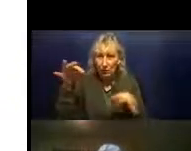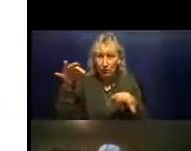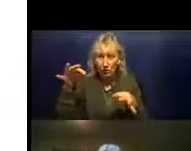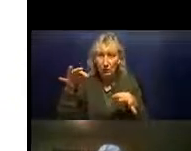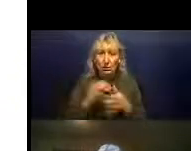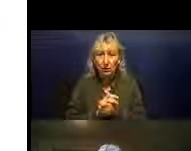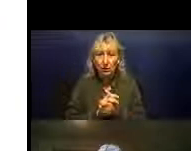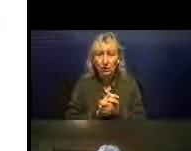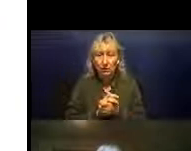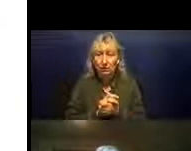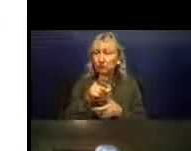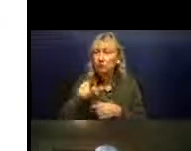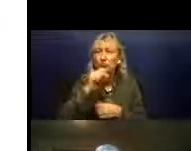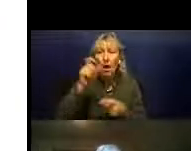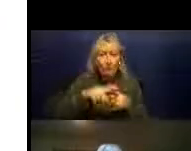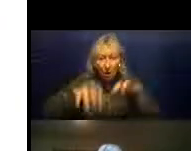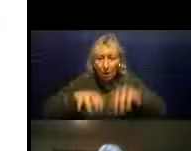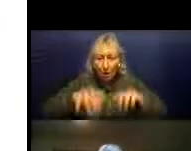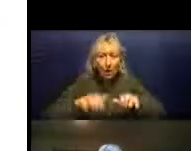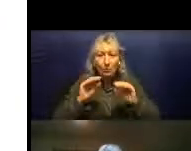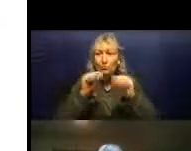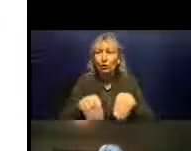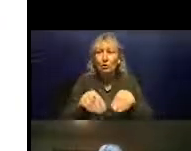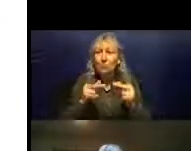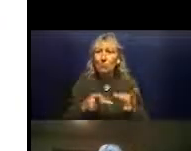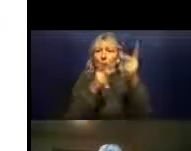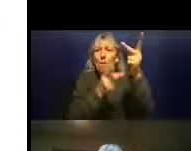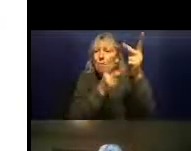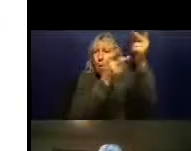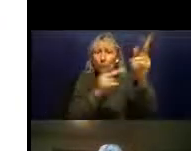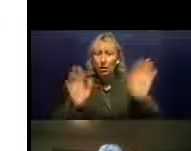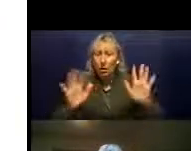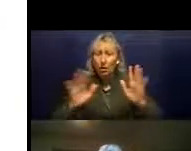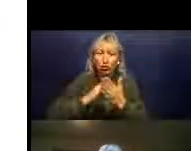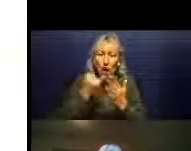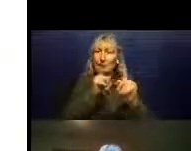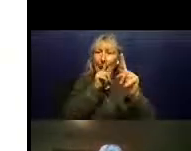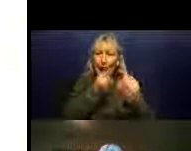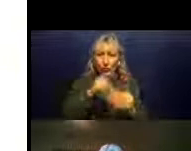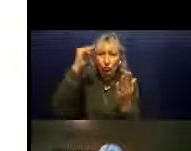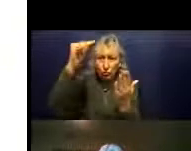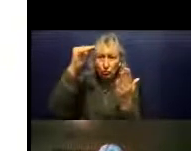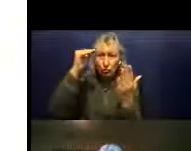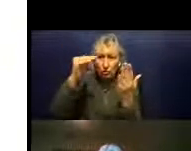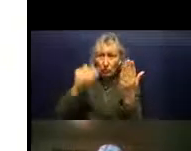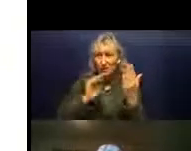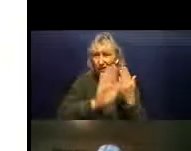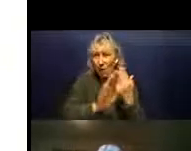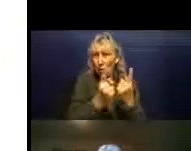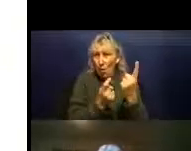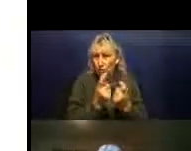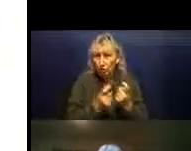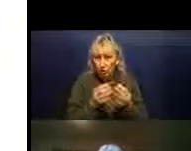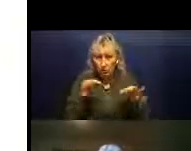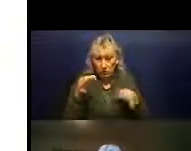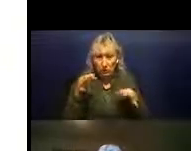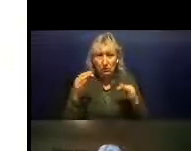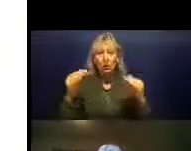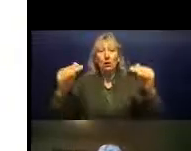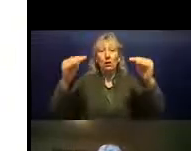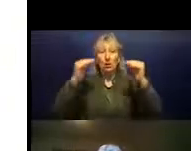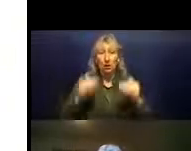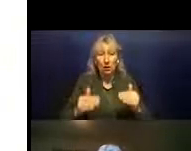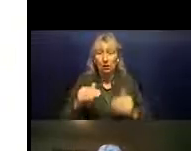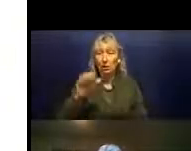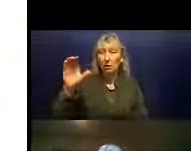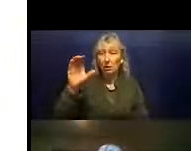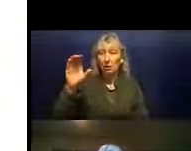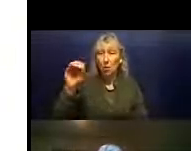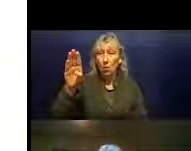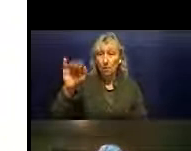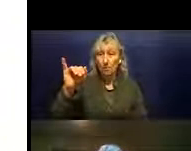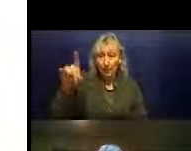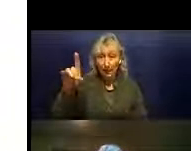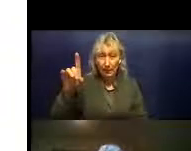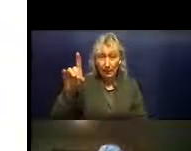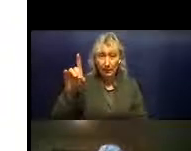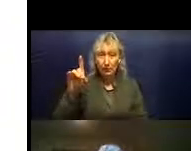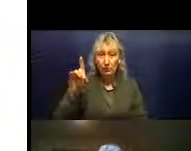Name the contact person and their contact information and then there's the grant application that has the questions that you'll be answering.